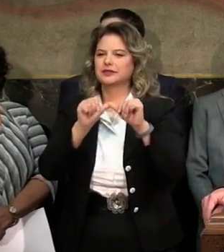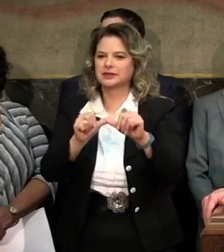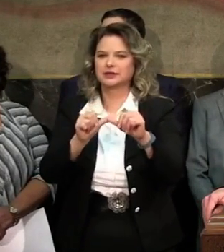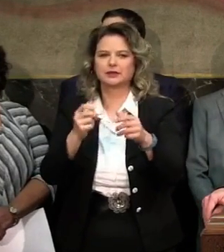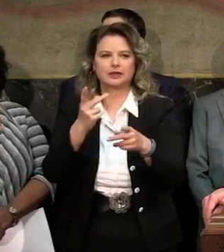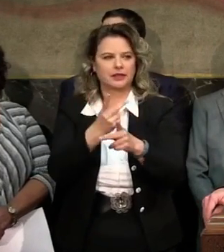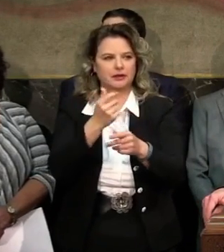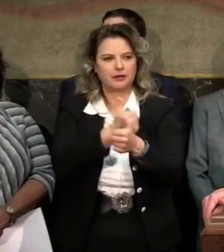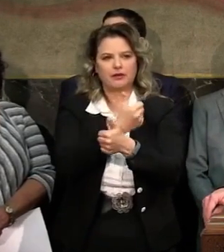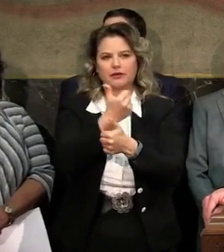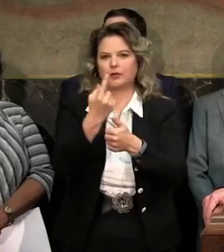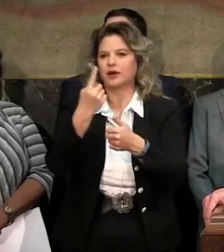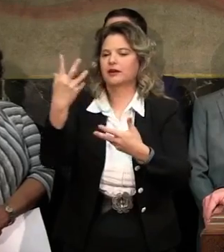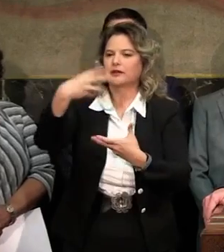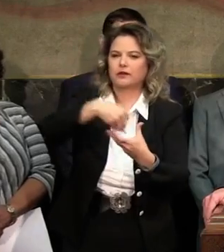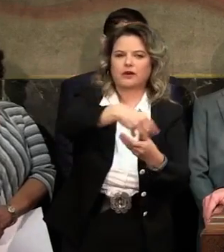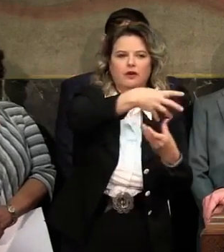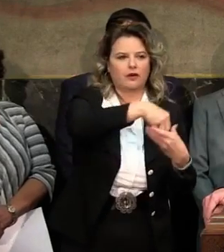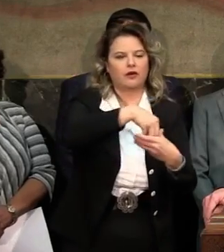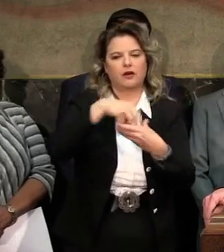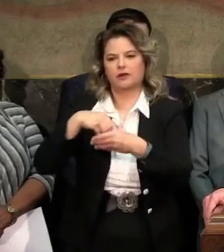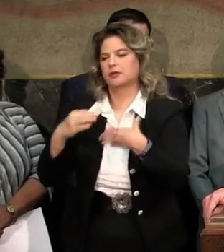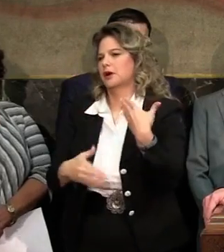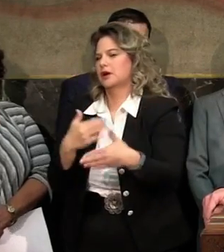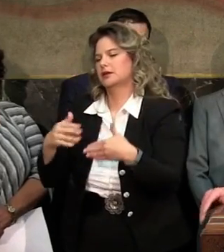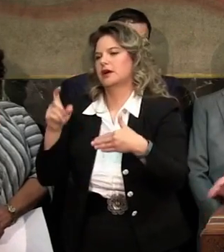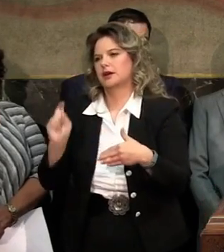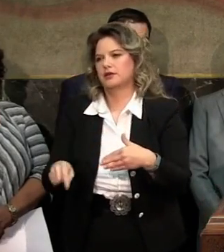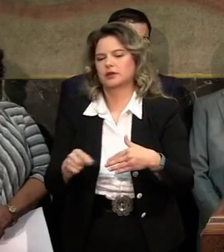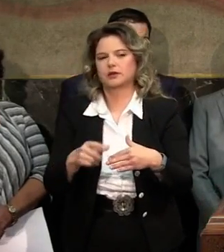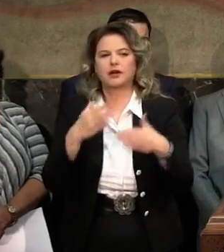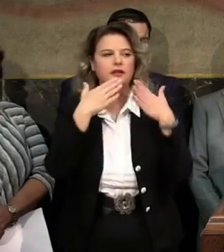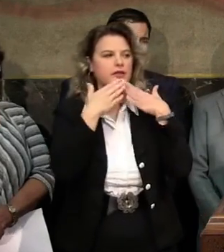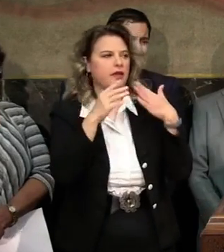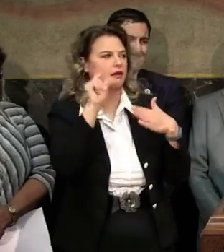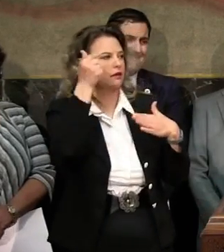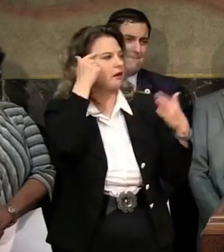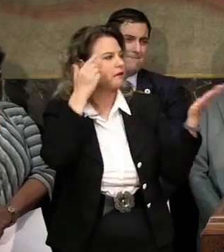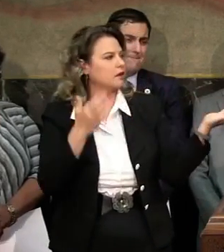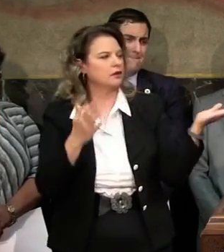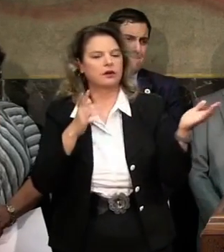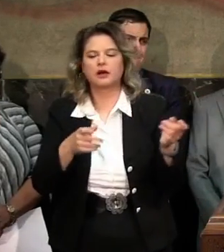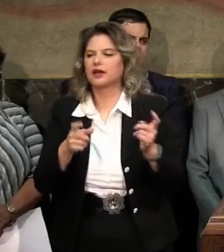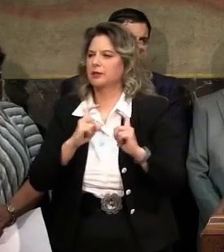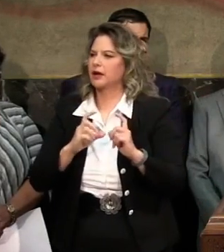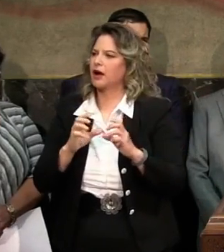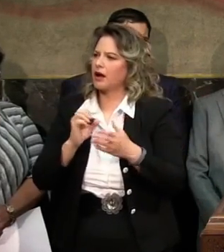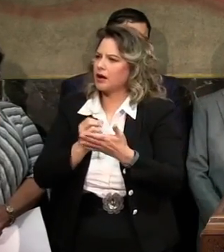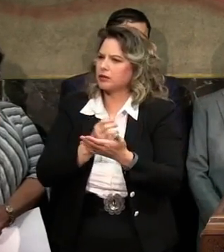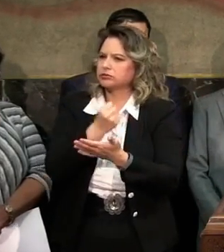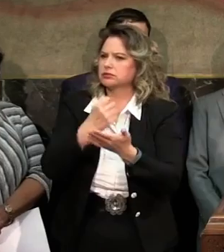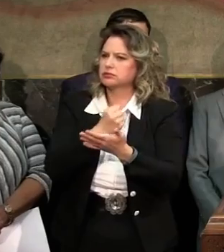in this process and again I want to thank the governor for giving me this opportunity and for the support that